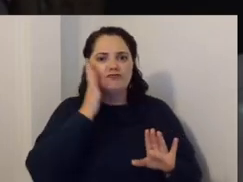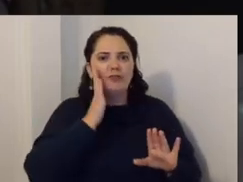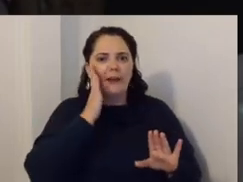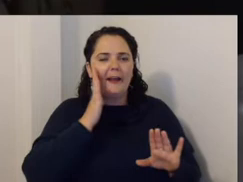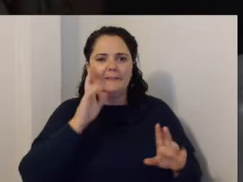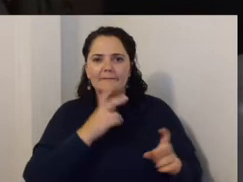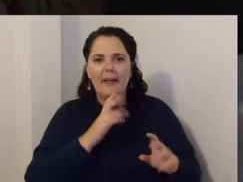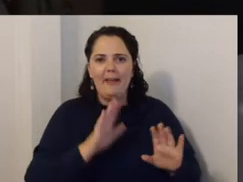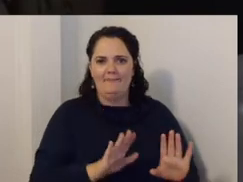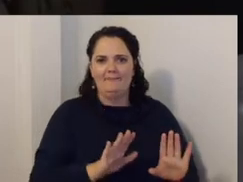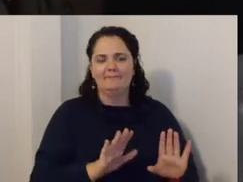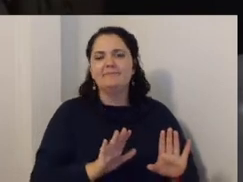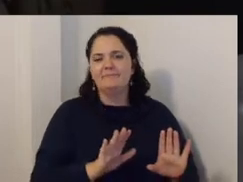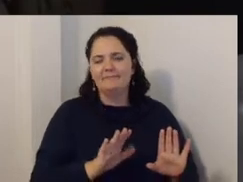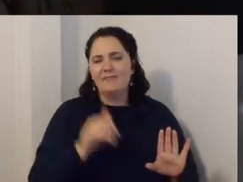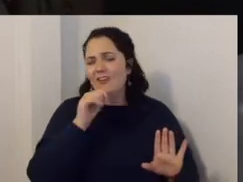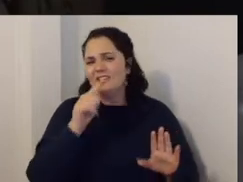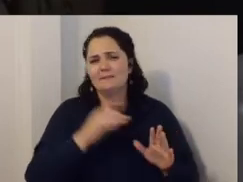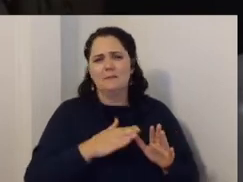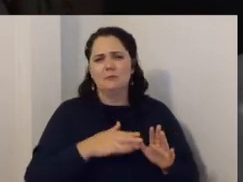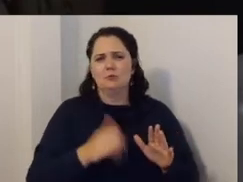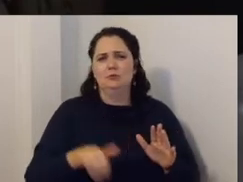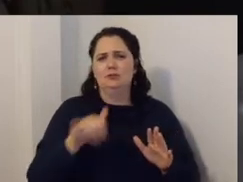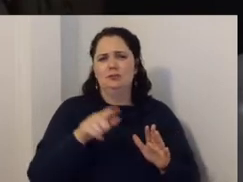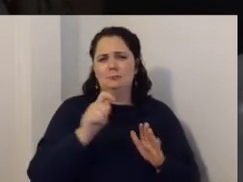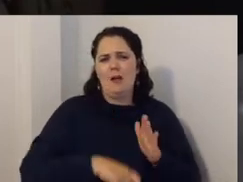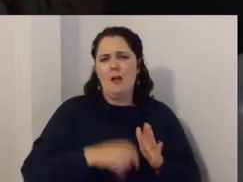is the brand of pencil, the type of graphite it is, there's all sorts of variables there but